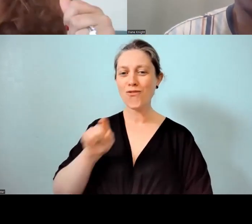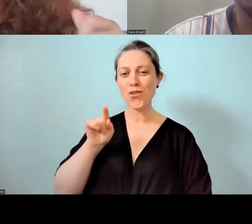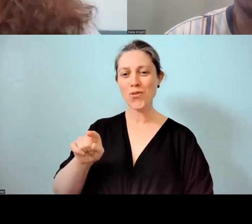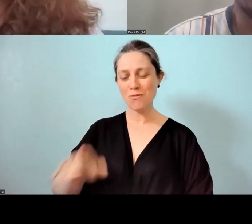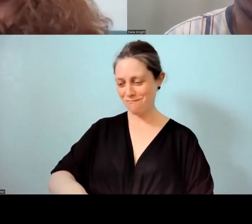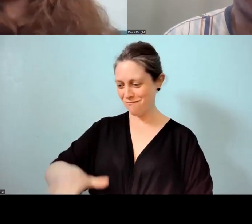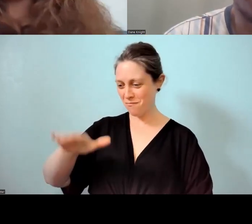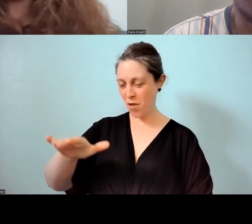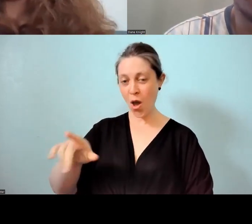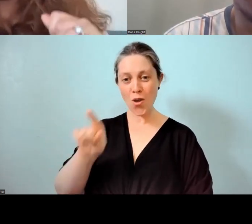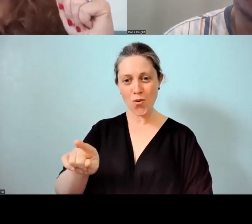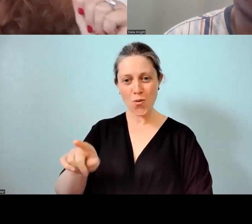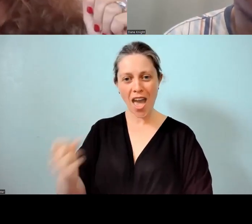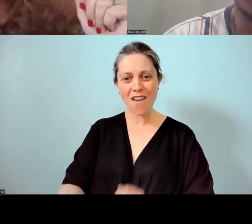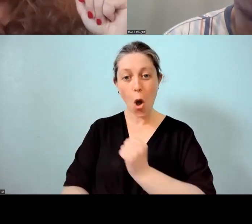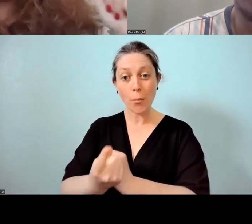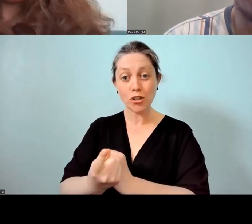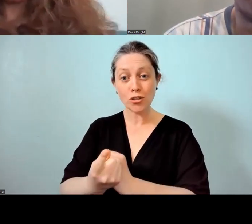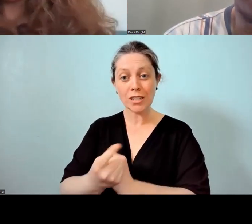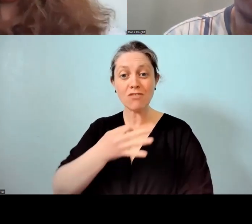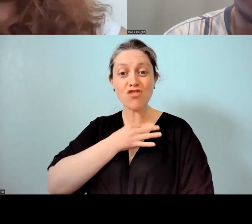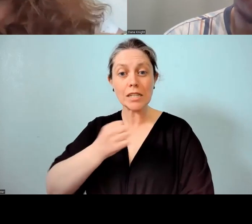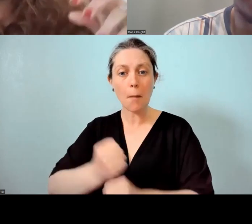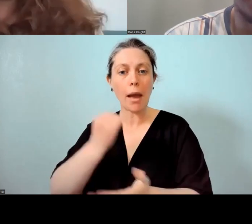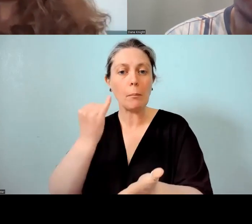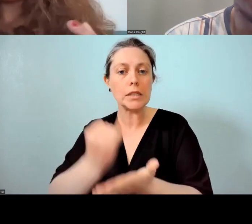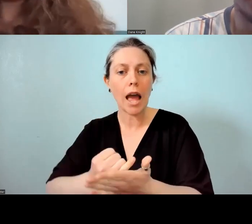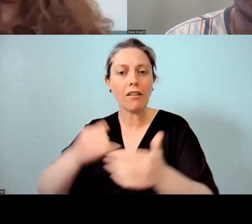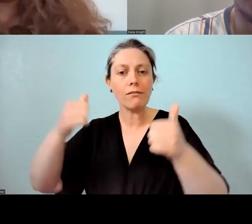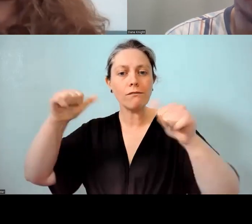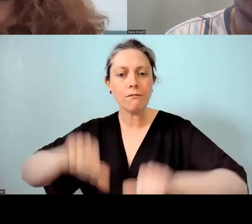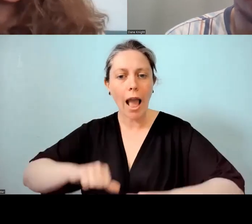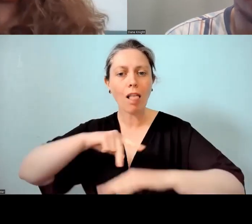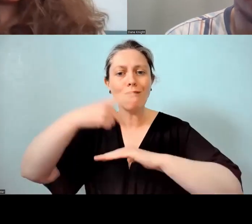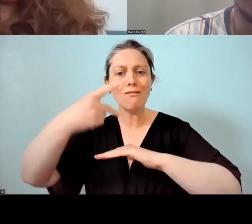and, you know, learn through failures, and fall and hurt yourself and all of that kind of stuff?